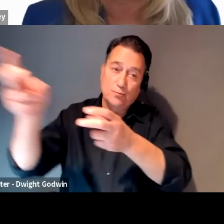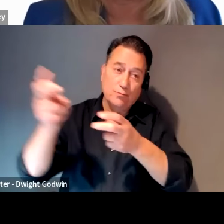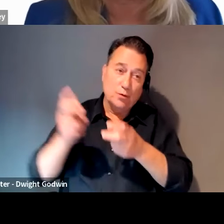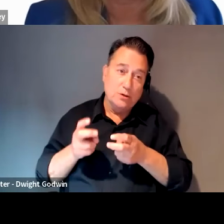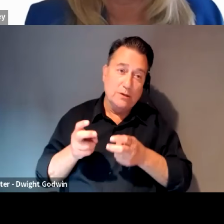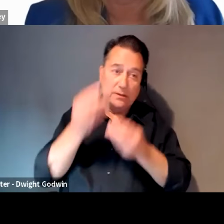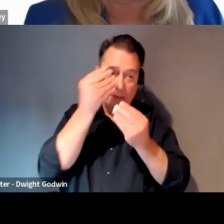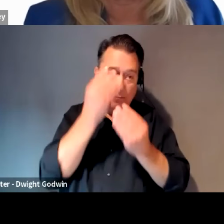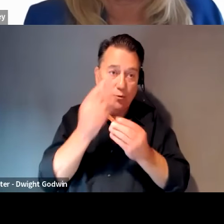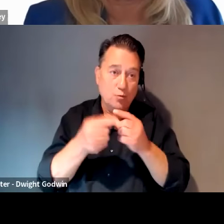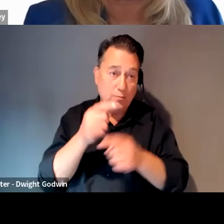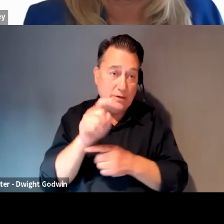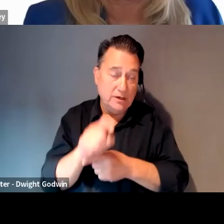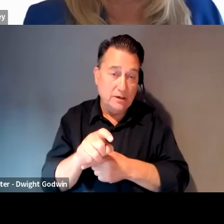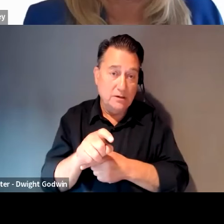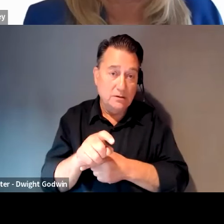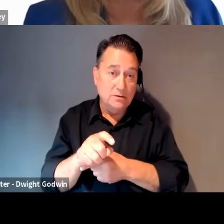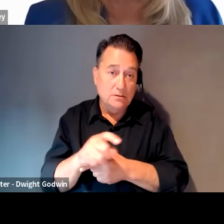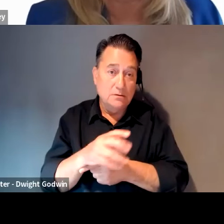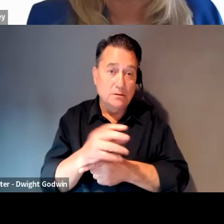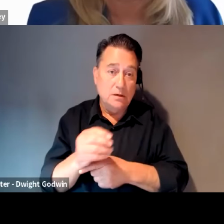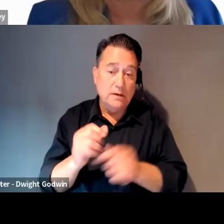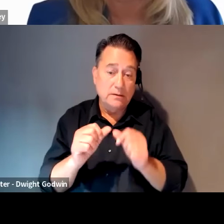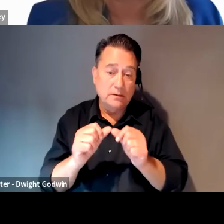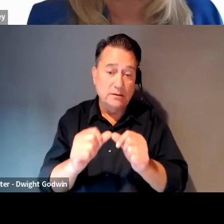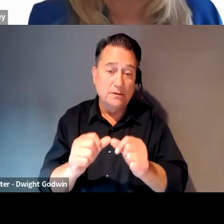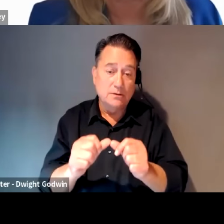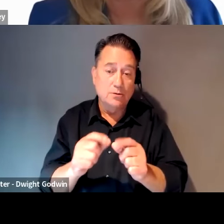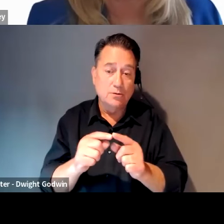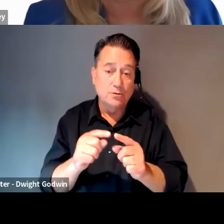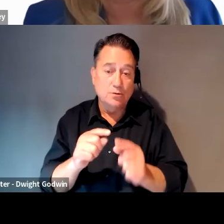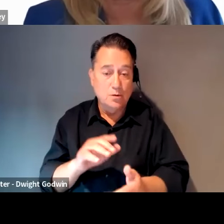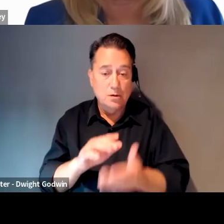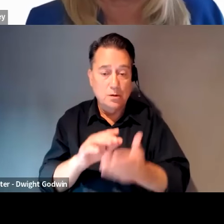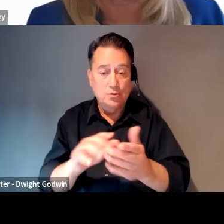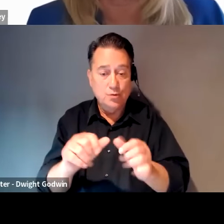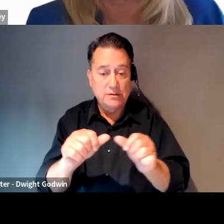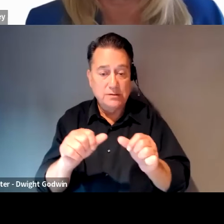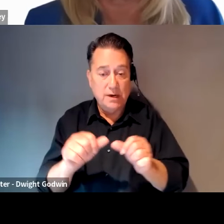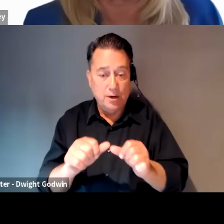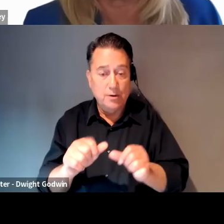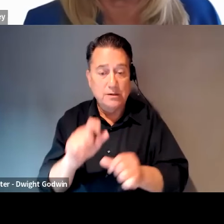when we need it and continue to address areas that need to be addressed.